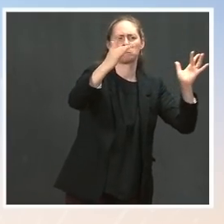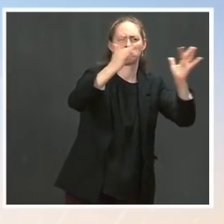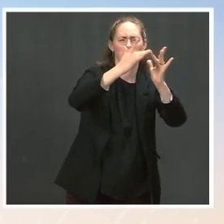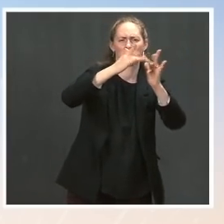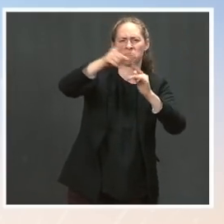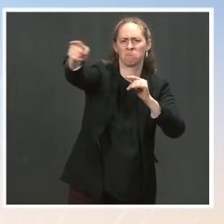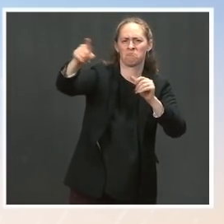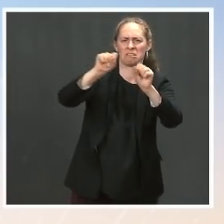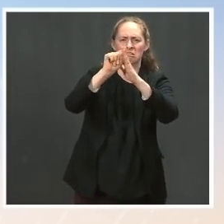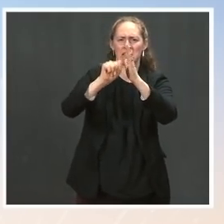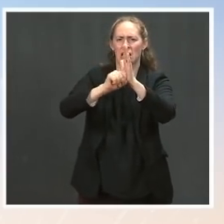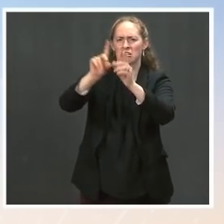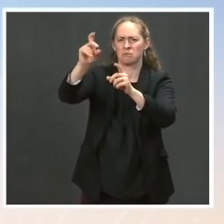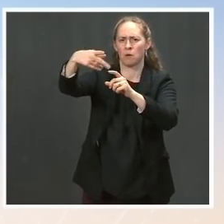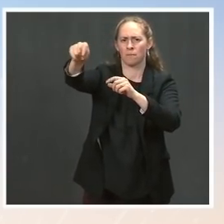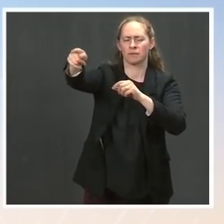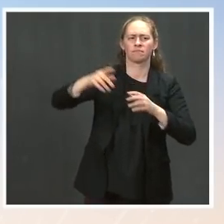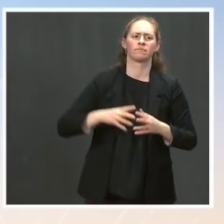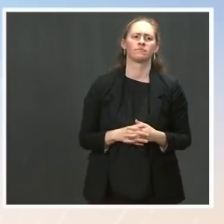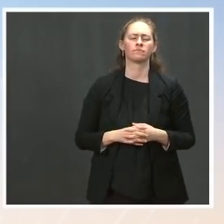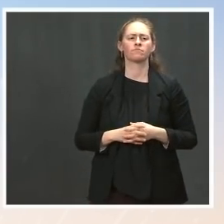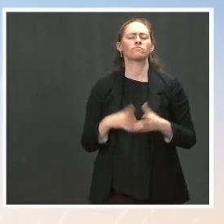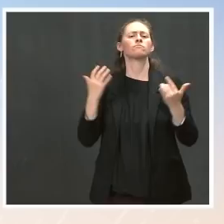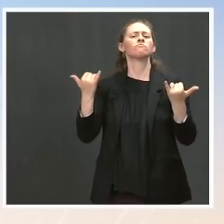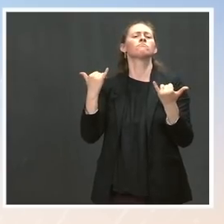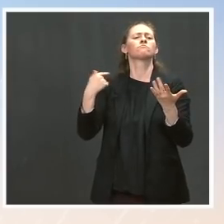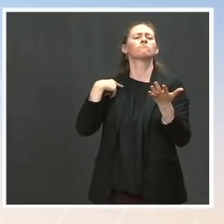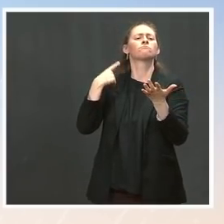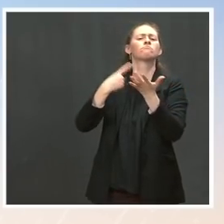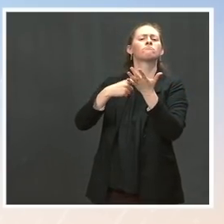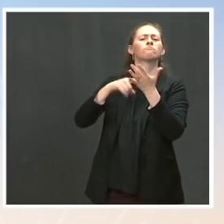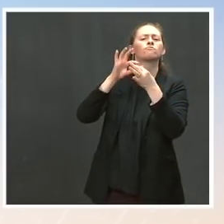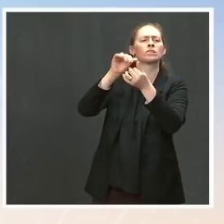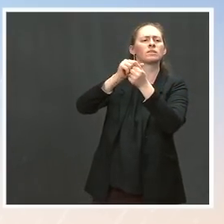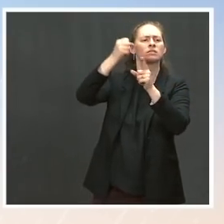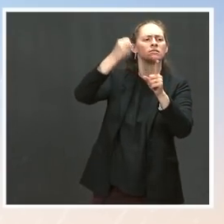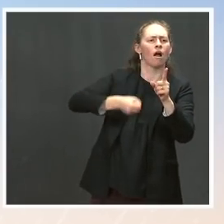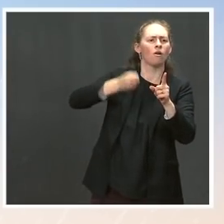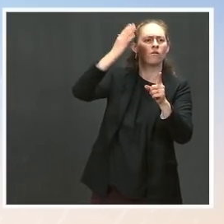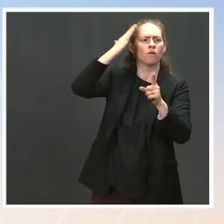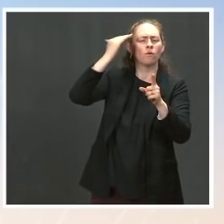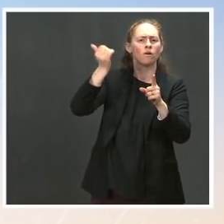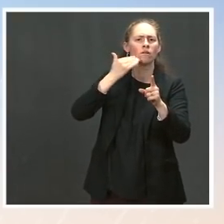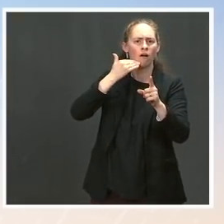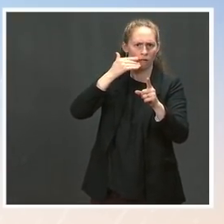According to South Korea media, Korea Economic Daily, quote,